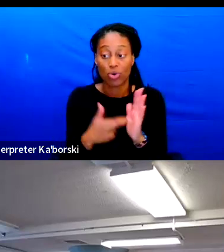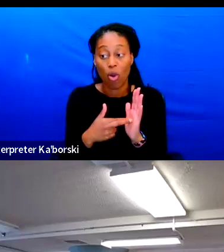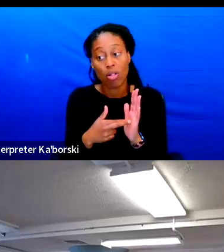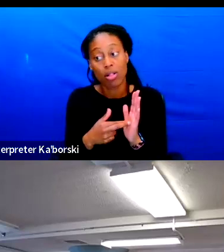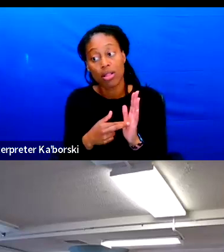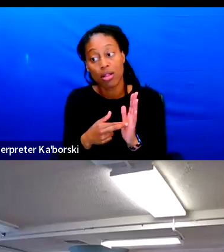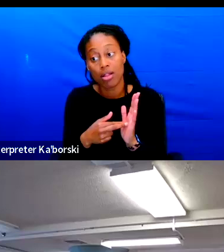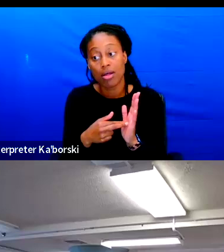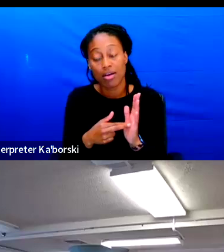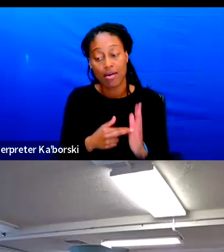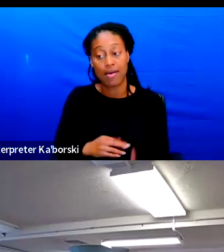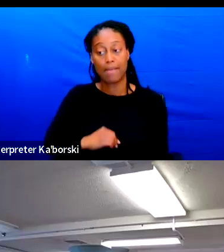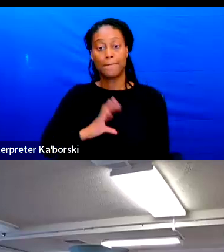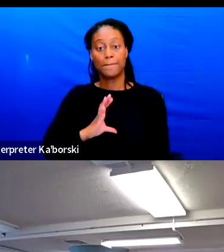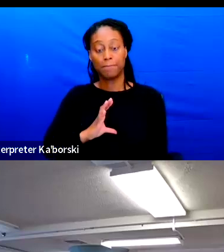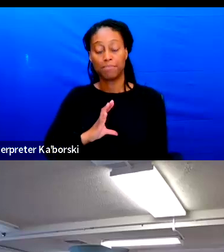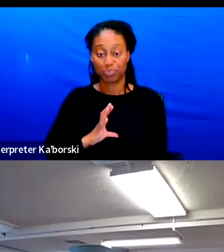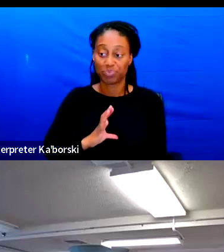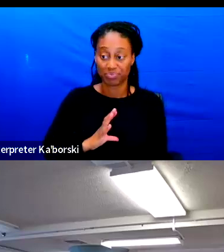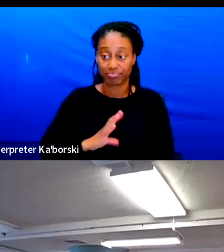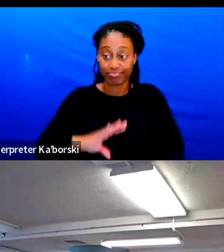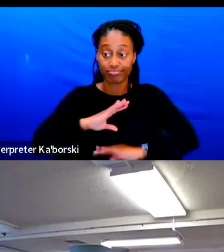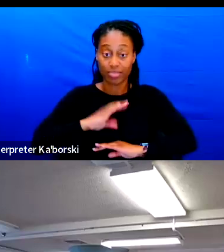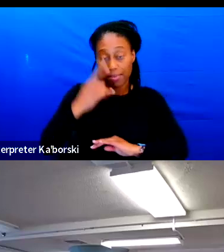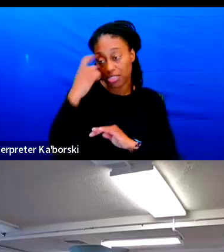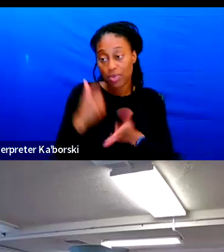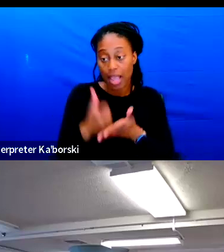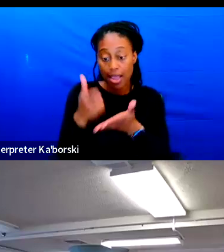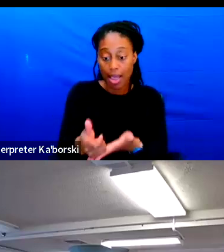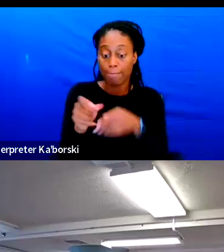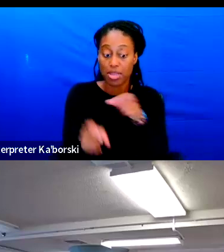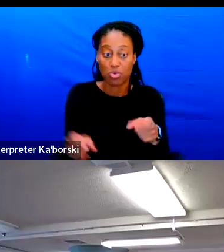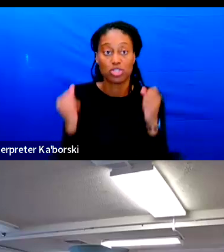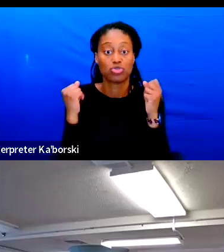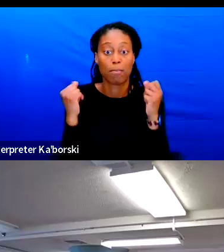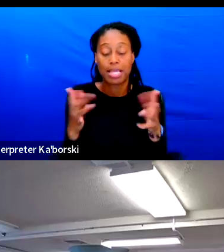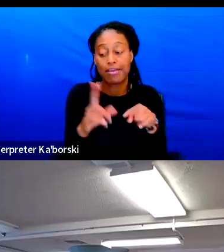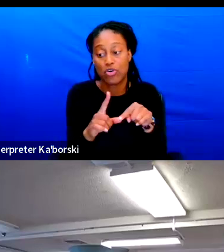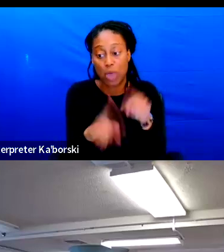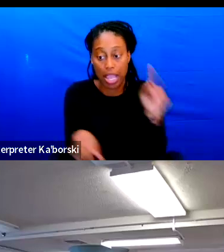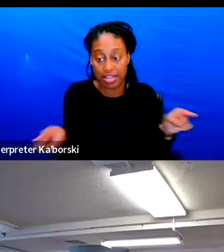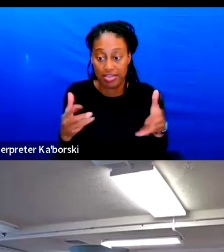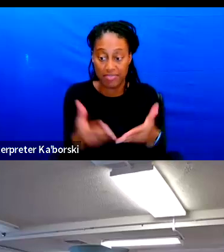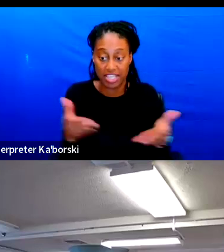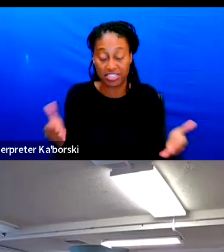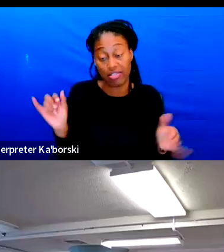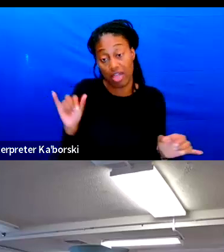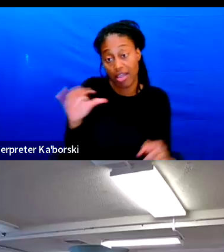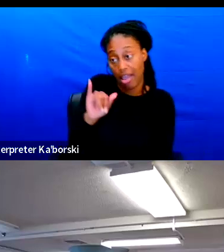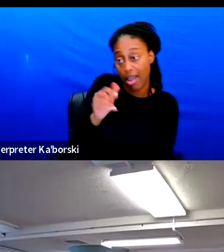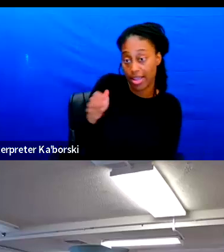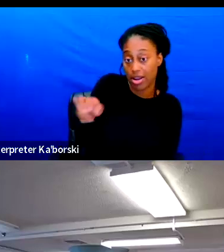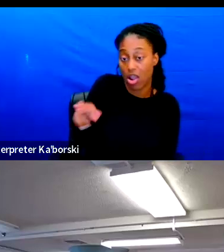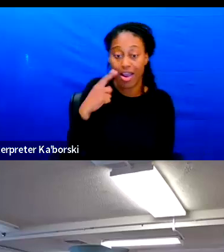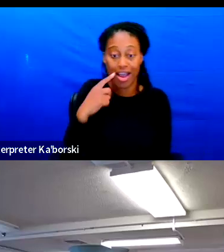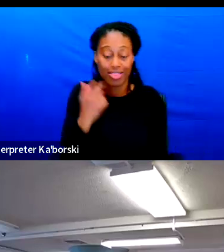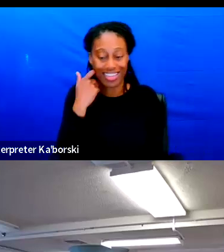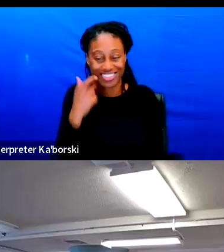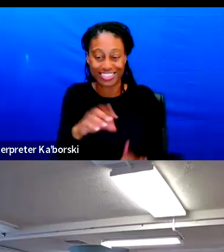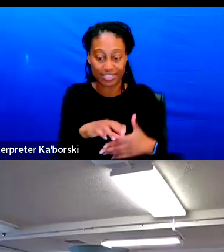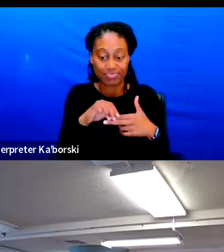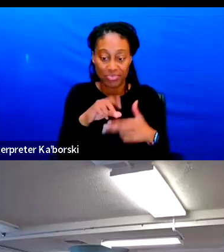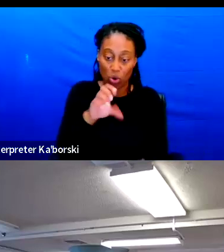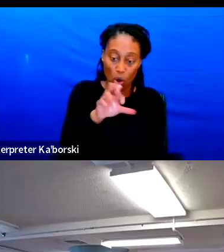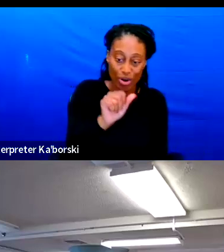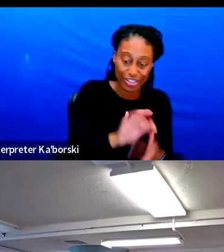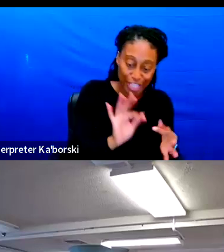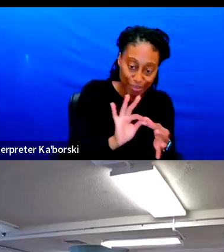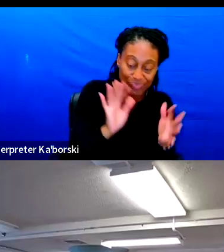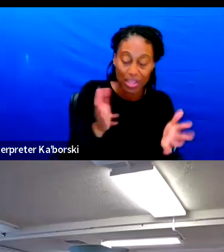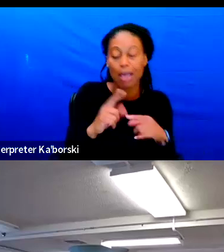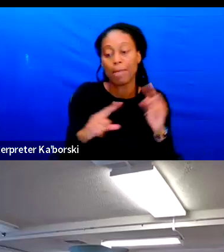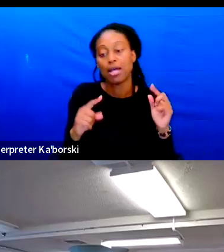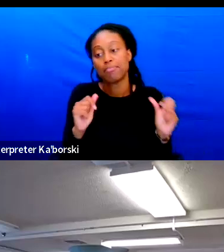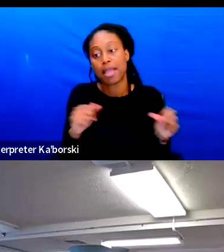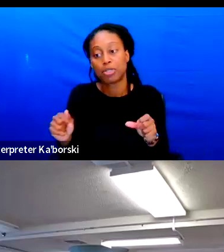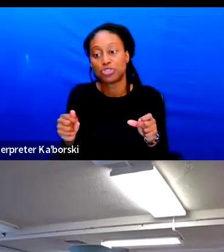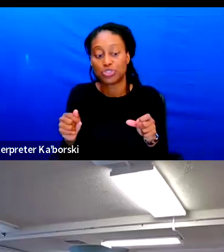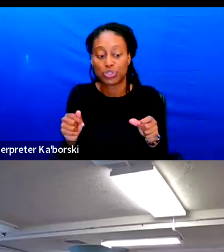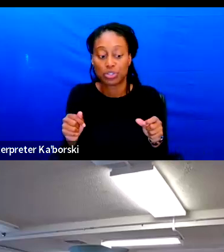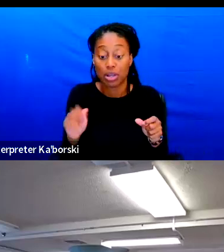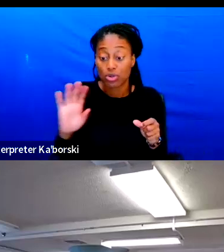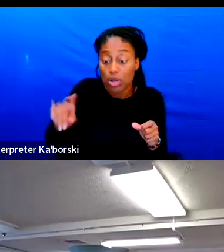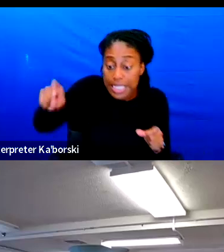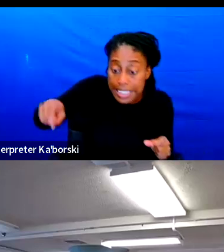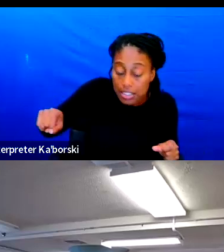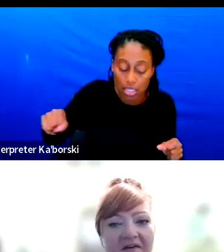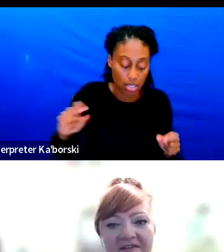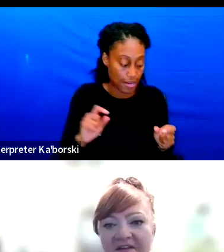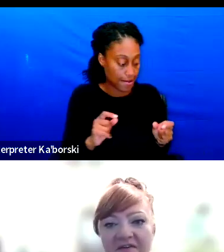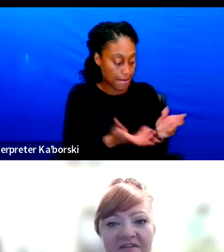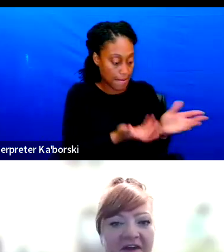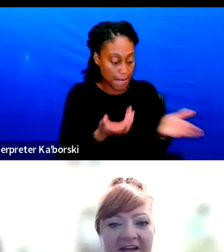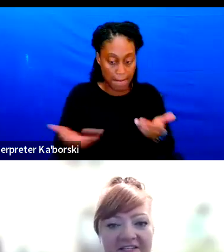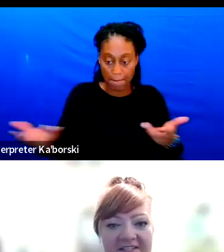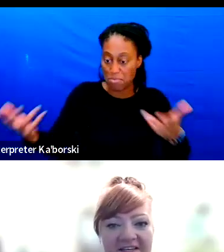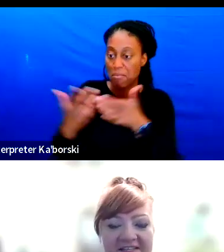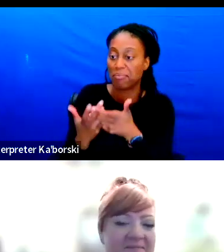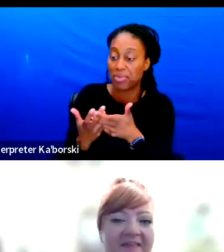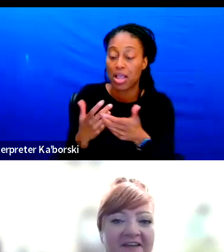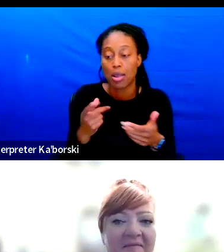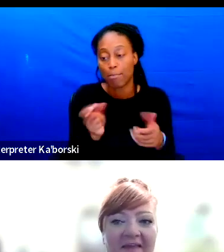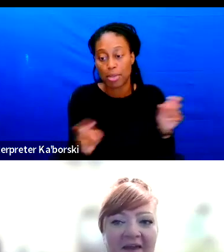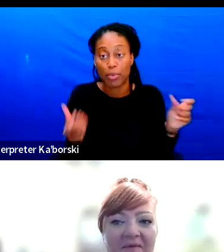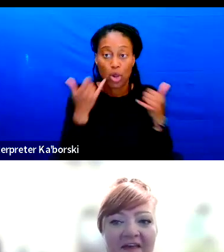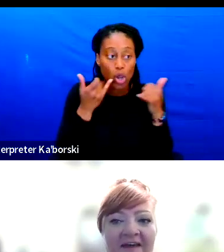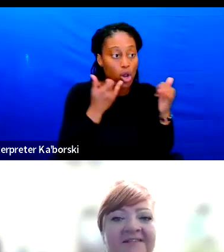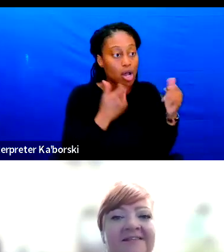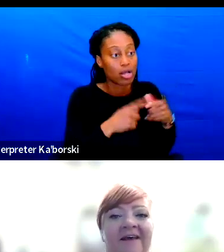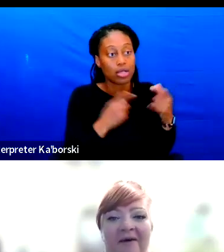Sandra McBroom: fulfilling because we help people with all kinds of things, just like everybody else does with iron. It's very gratifying. I will piggyback off the cora to just be able to fulfill the needs of others like, you know, we get people that will call several different agencies, and by the time they land with us